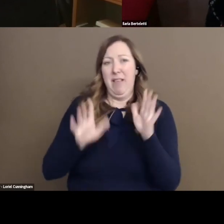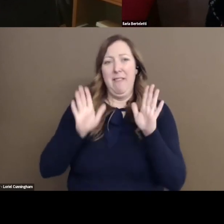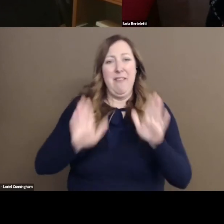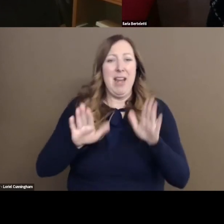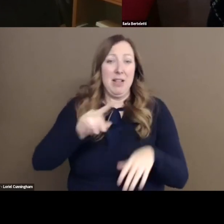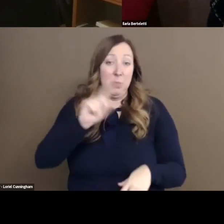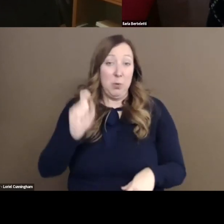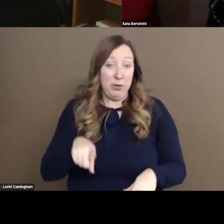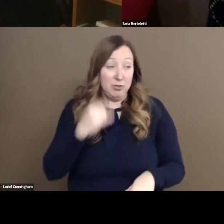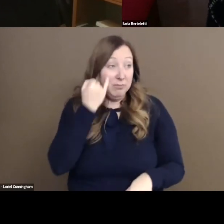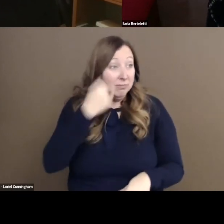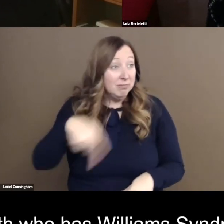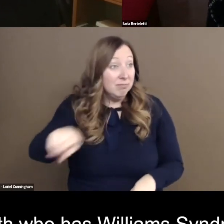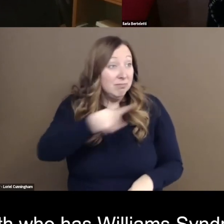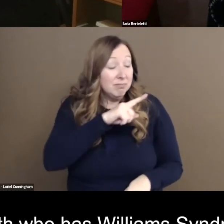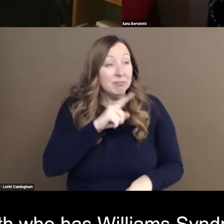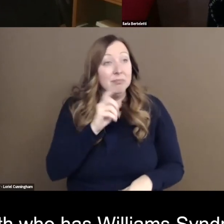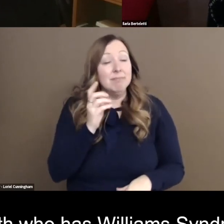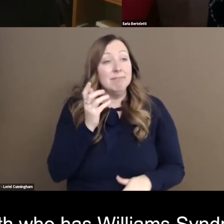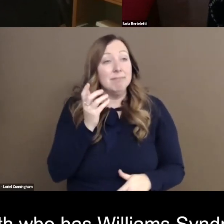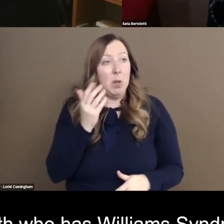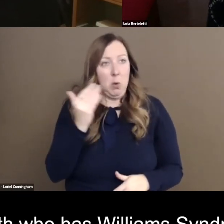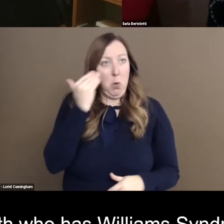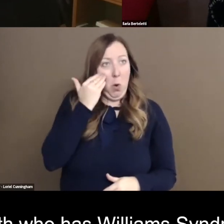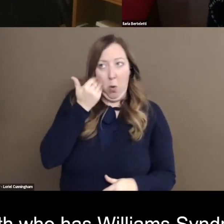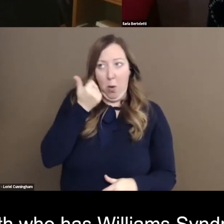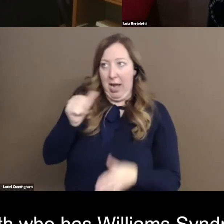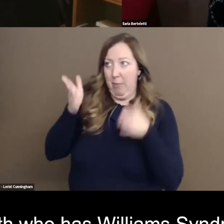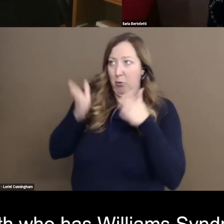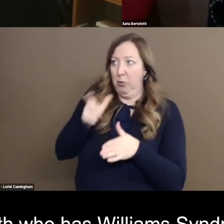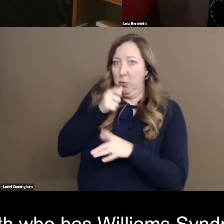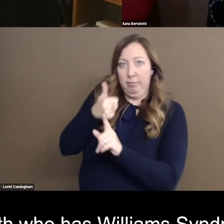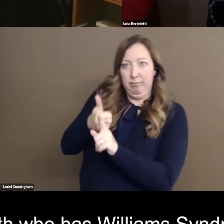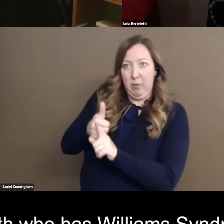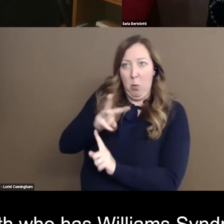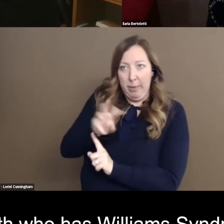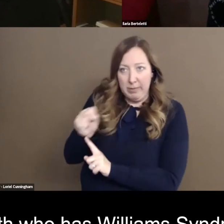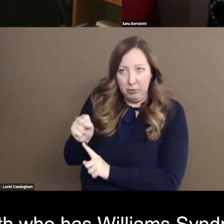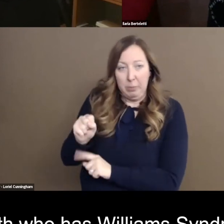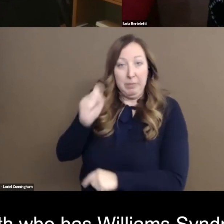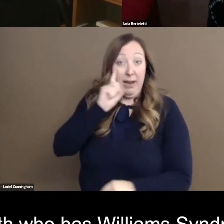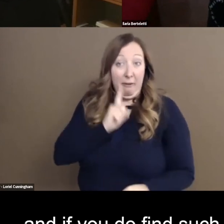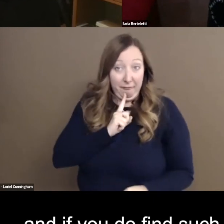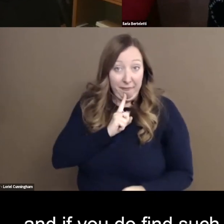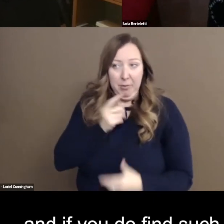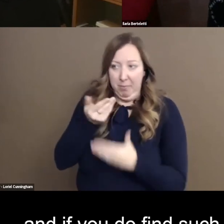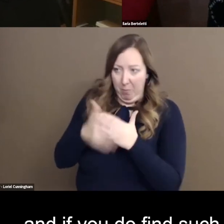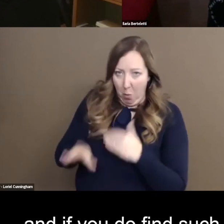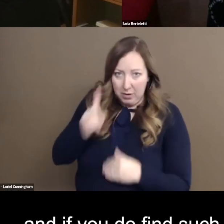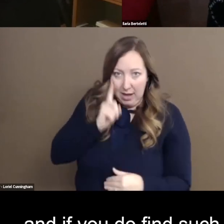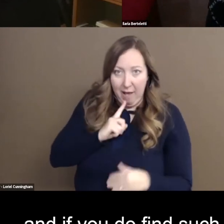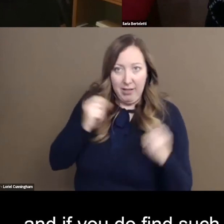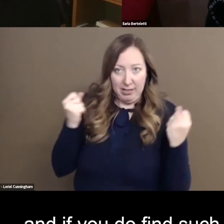find an individual with who has william syndrome who's who's a deaf native